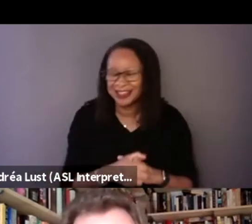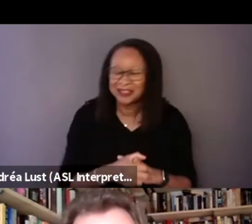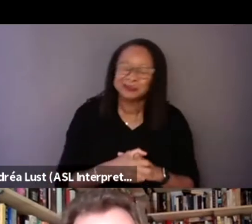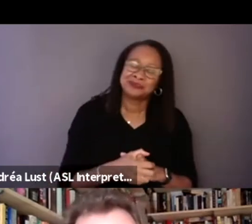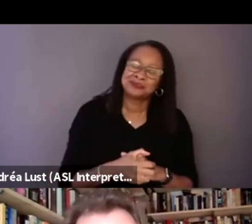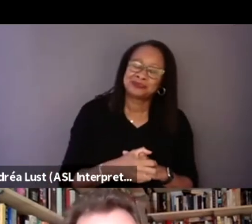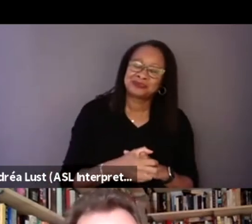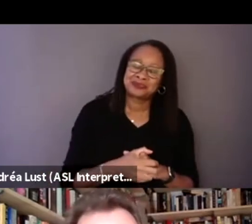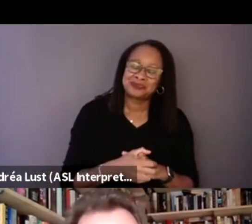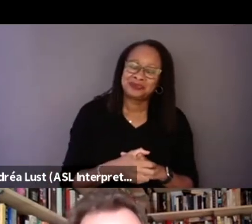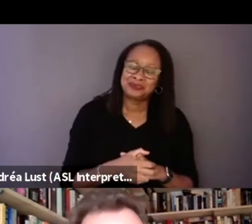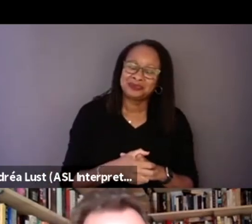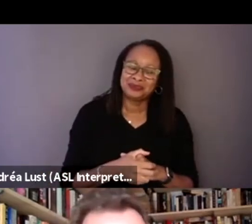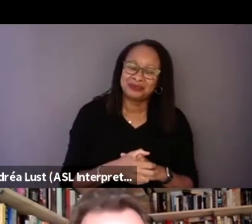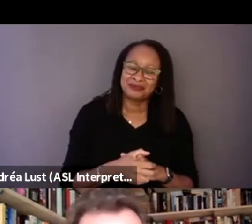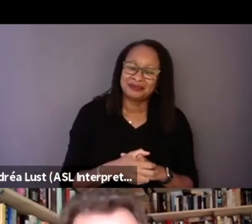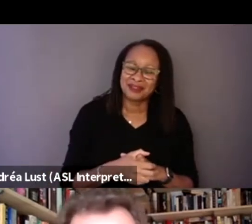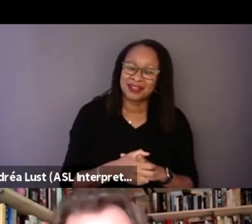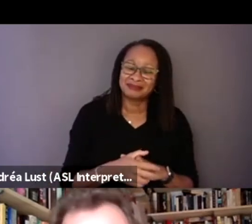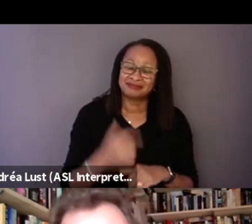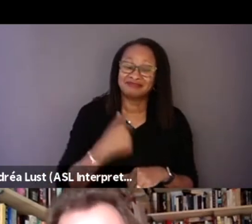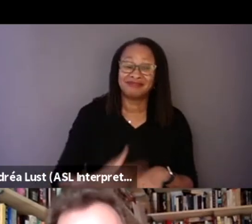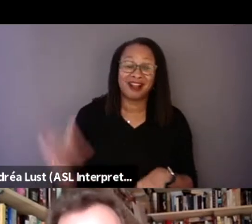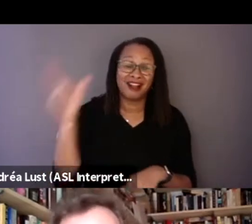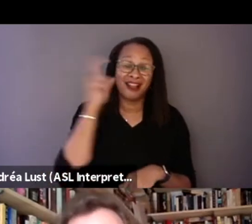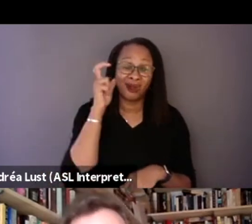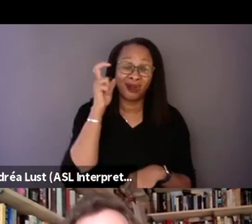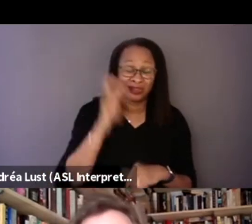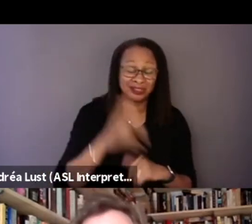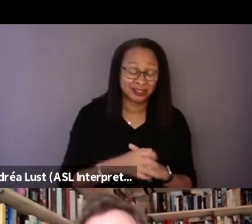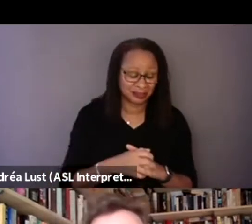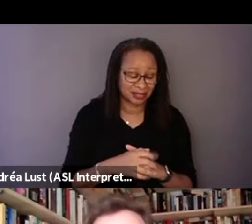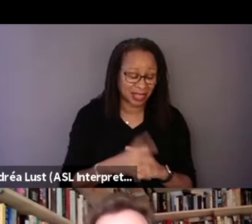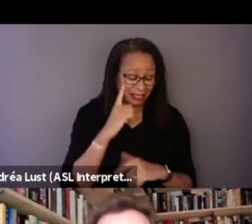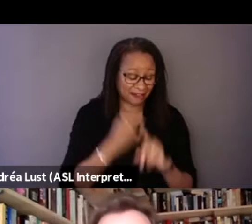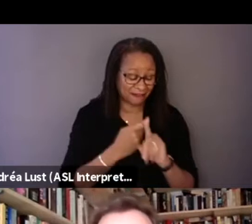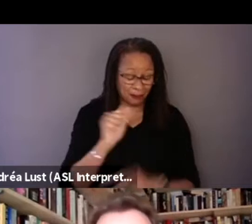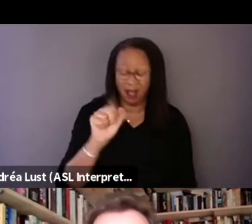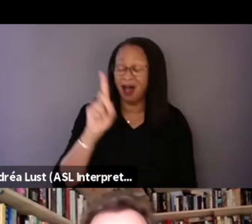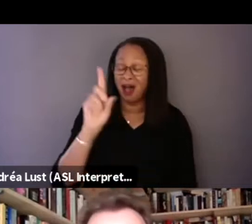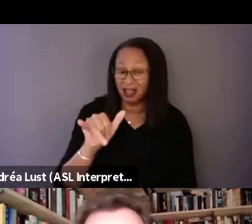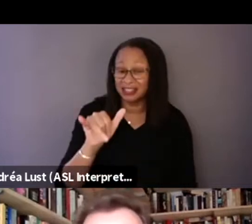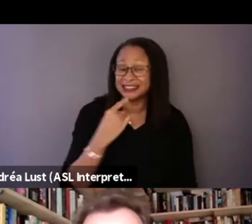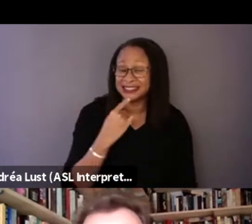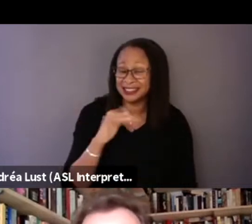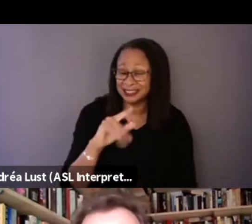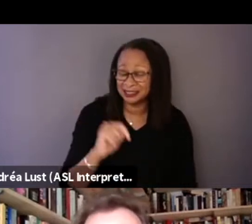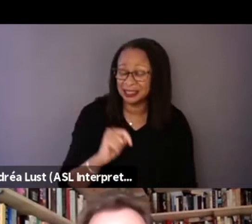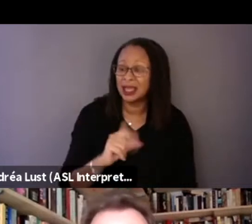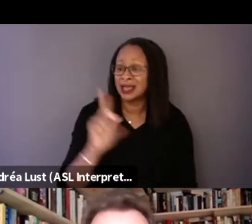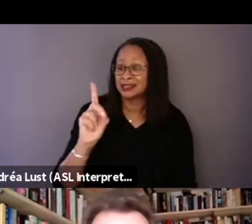And I heard, I think it was from Ady that there was documentation.